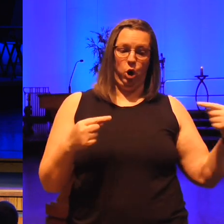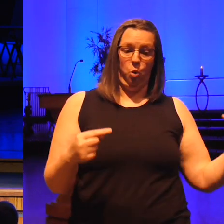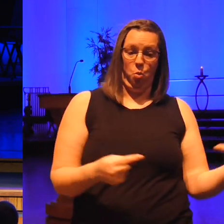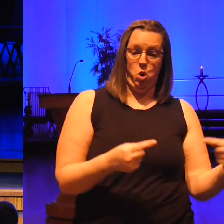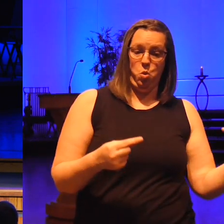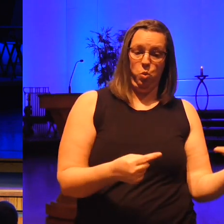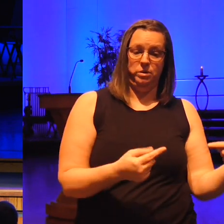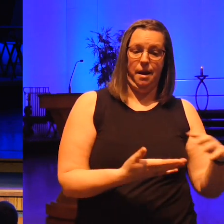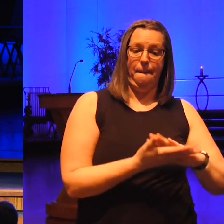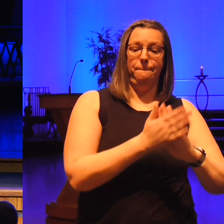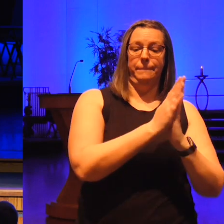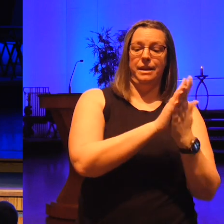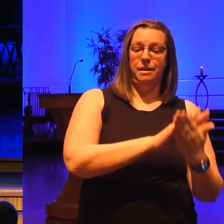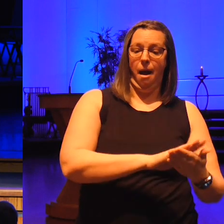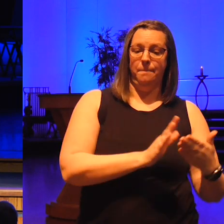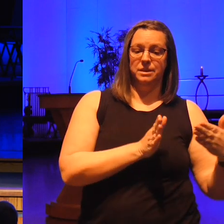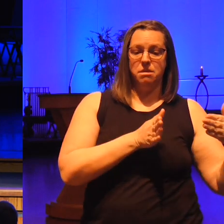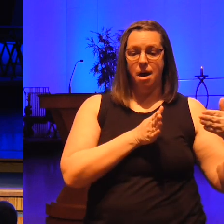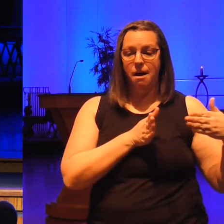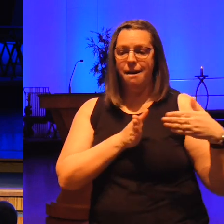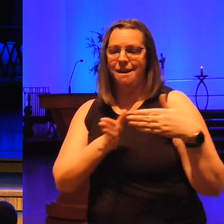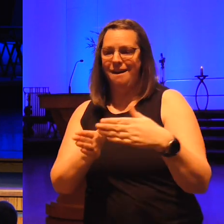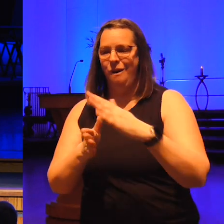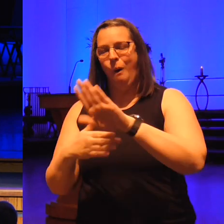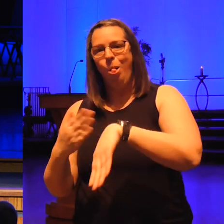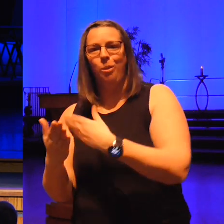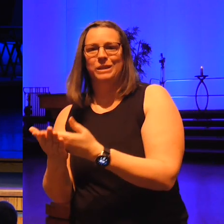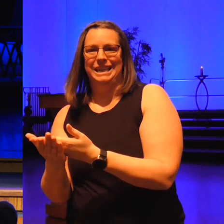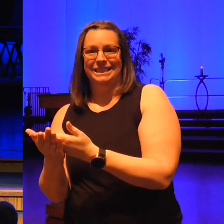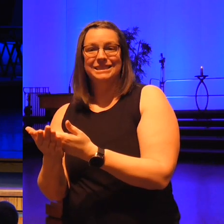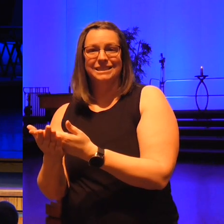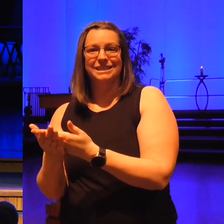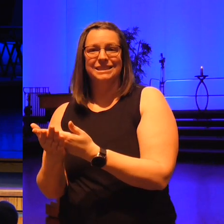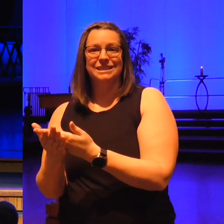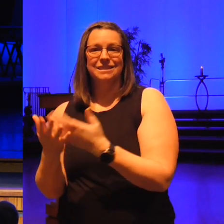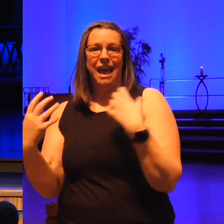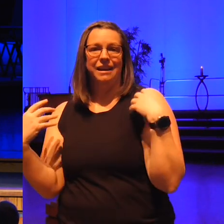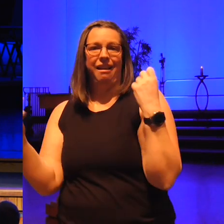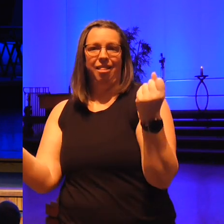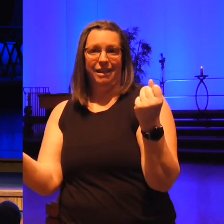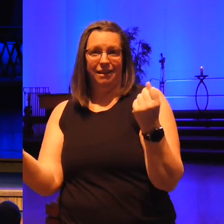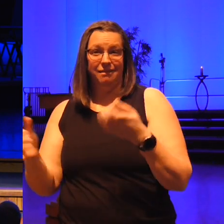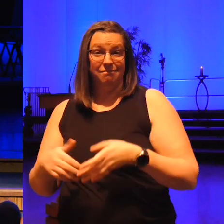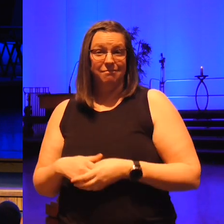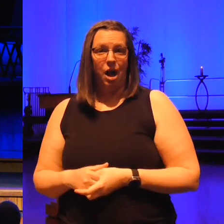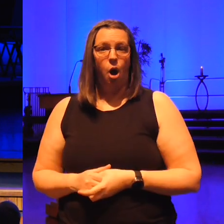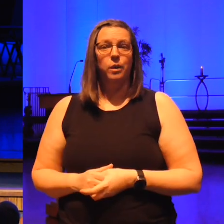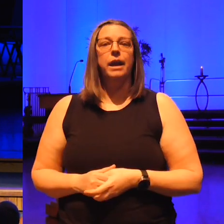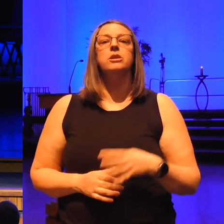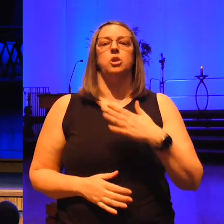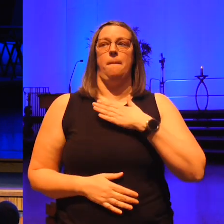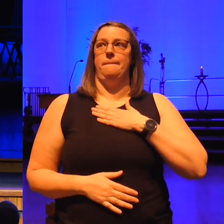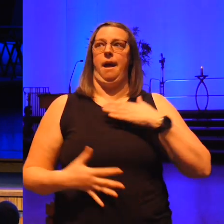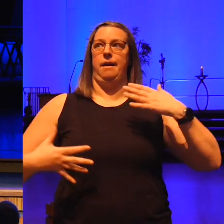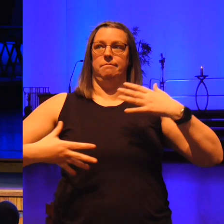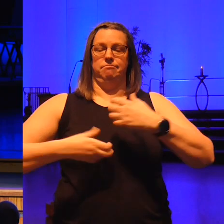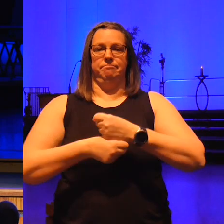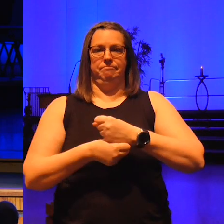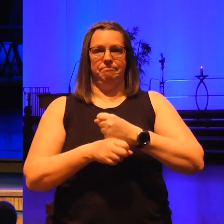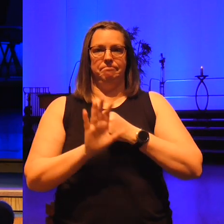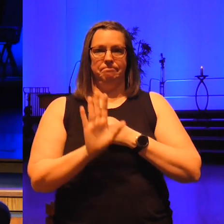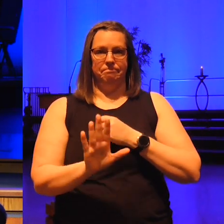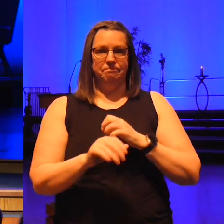the vessel of our wholeness and our healing here's my conclusion that thing that you are